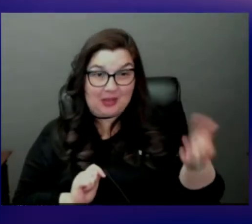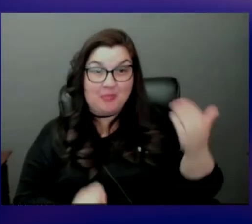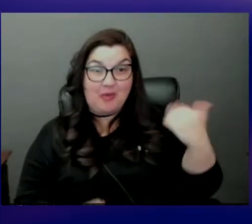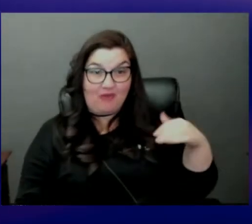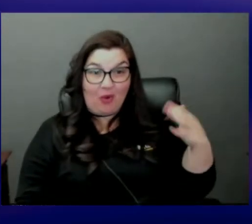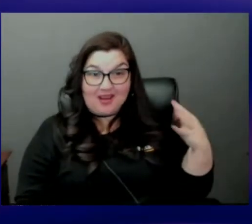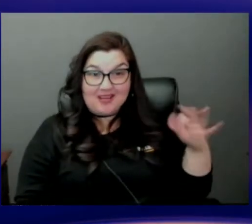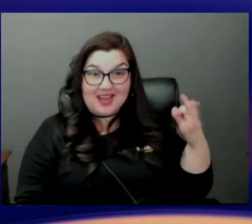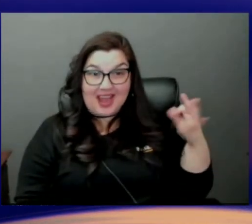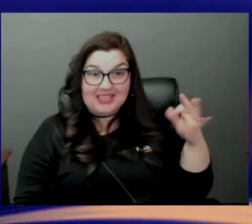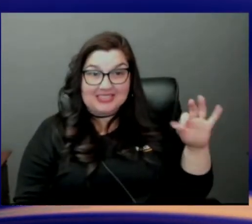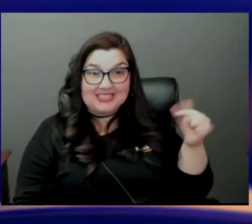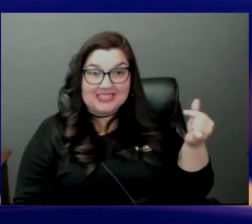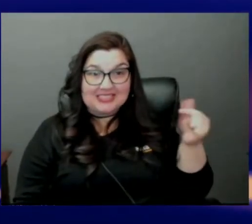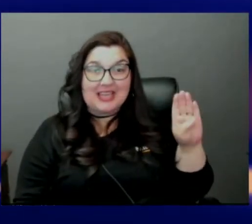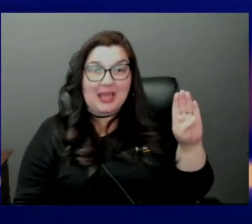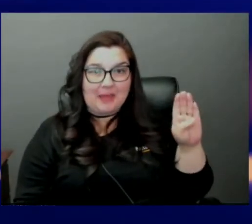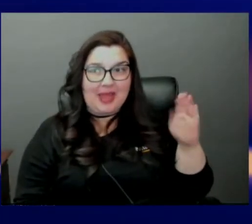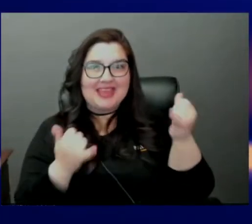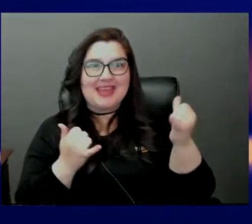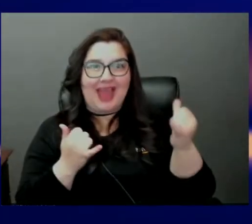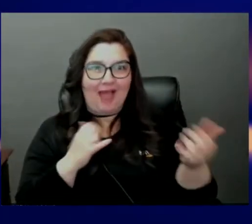we are all the way up to now 40 gigabits of throughput